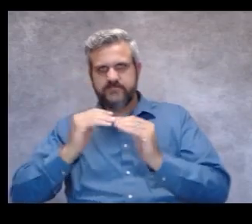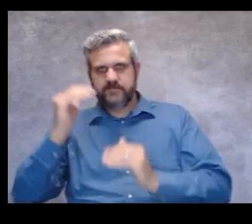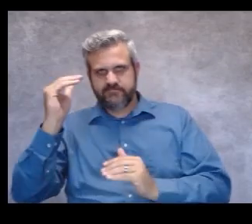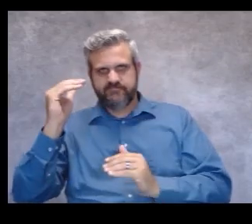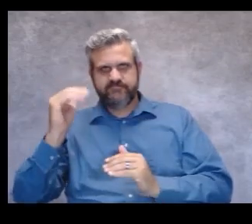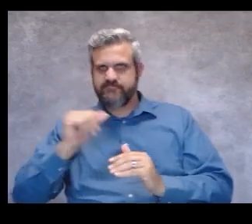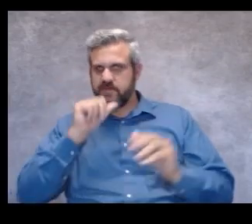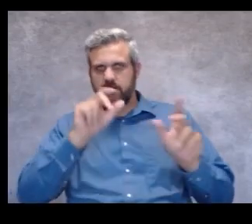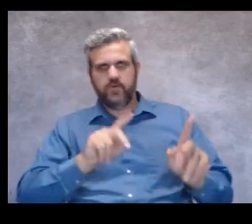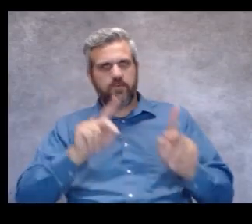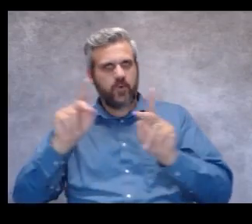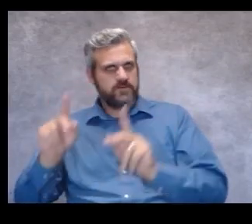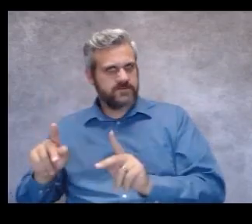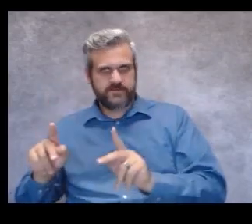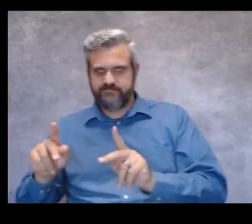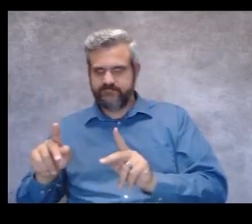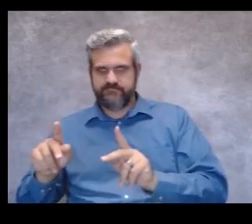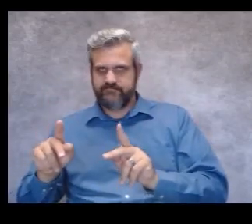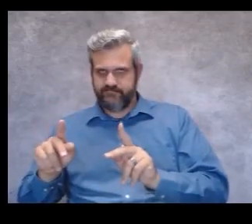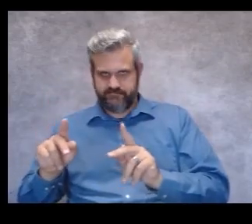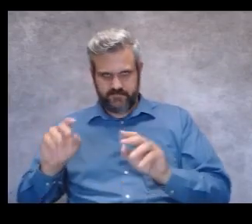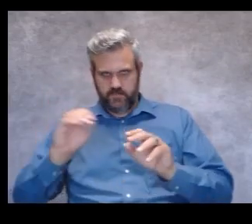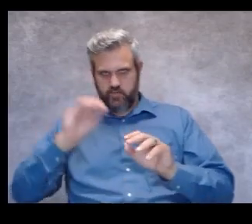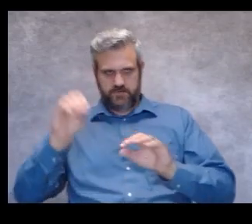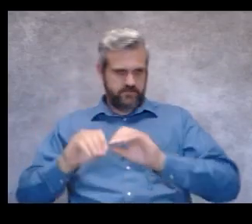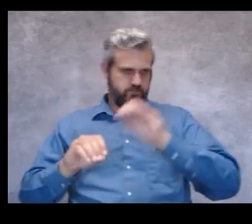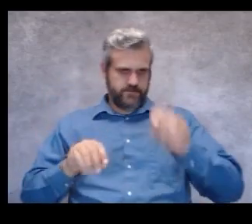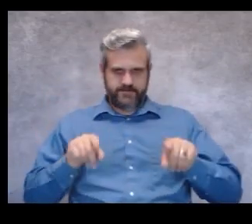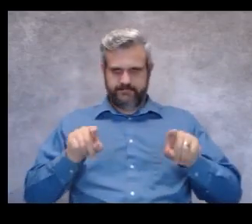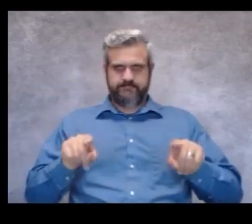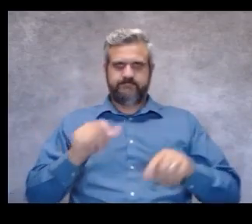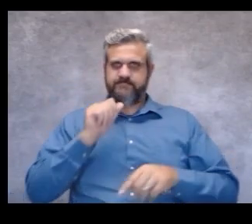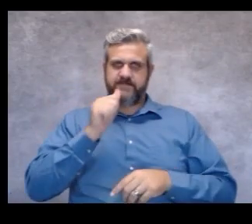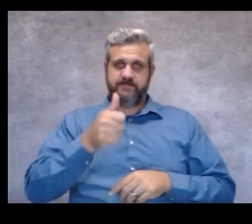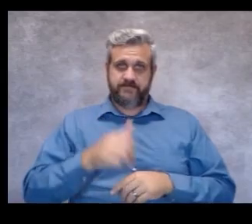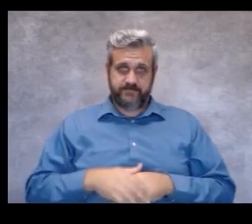and disproportionalities between these percentages.